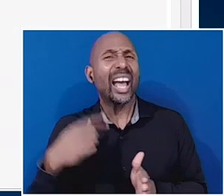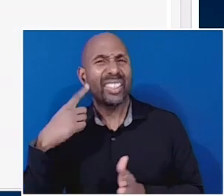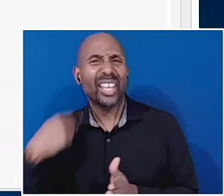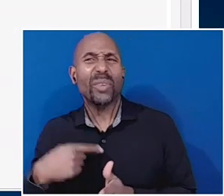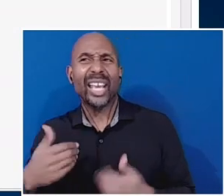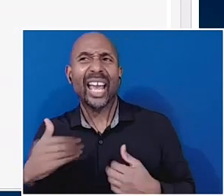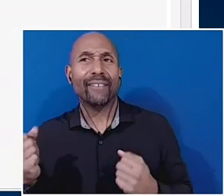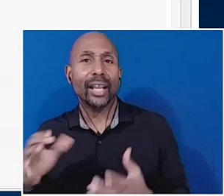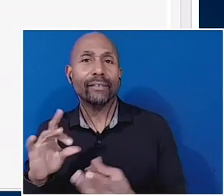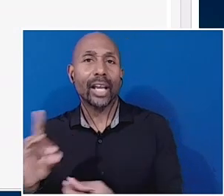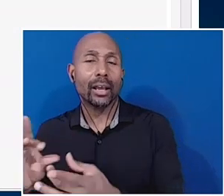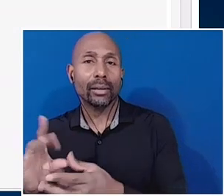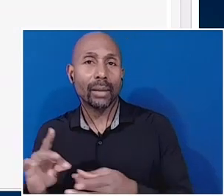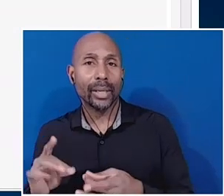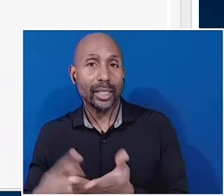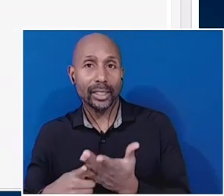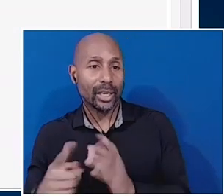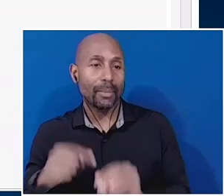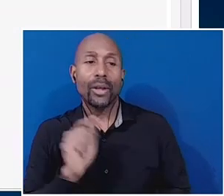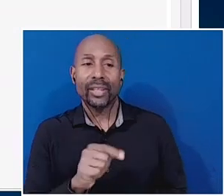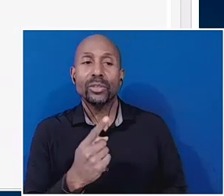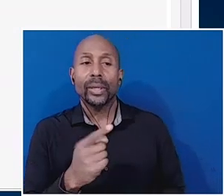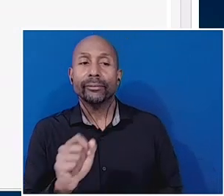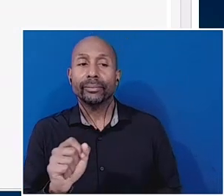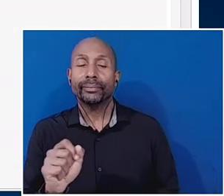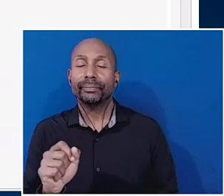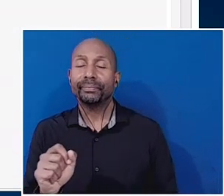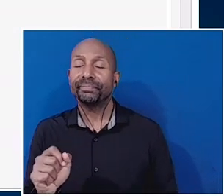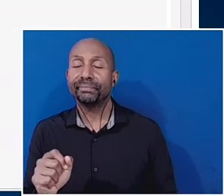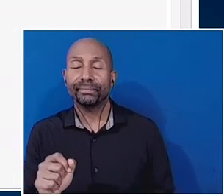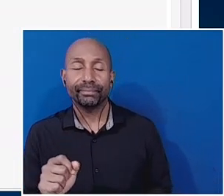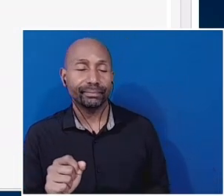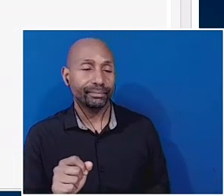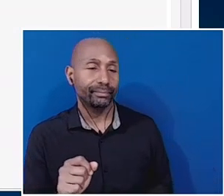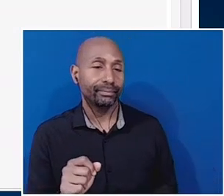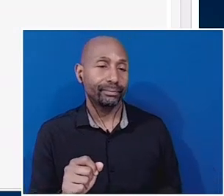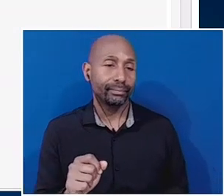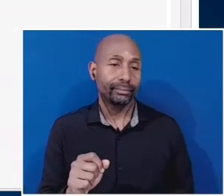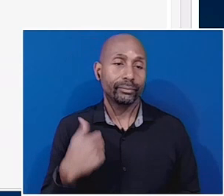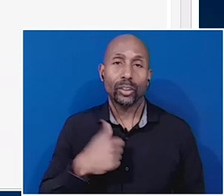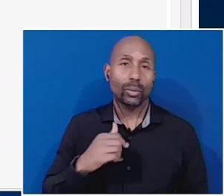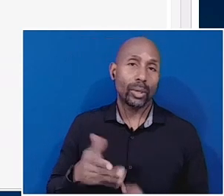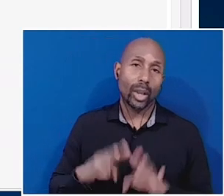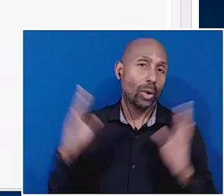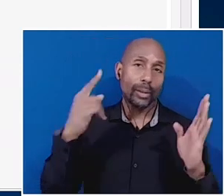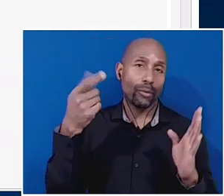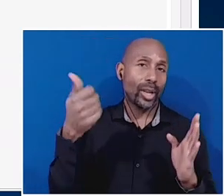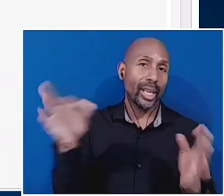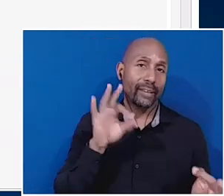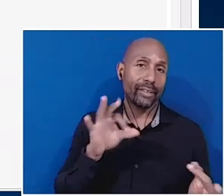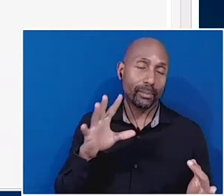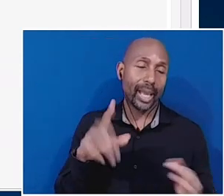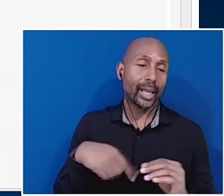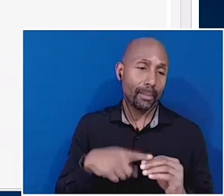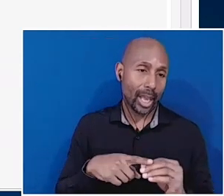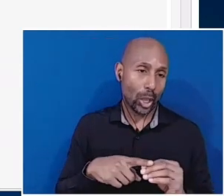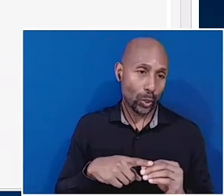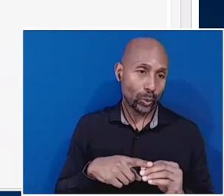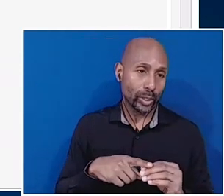So we would definitely, you know, welcome any feedback we have about written